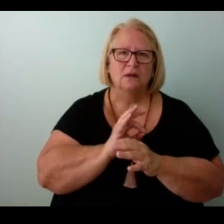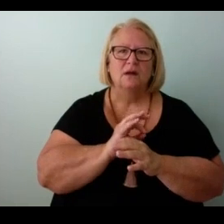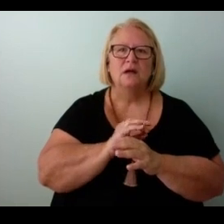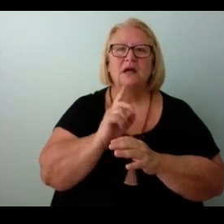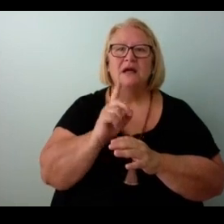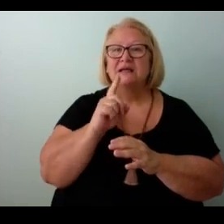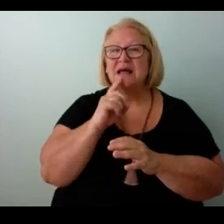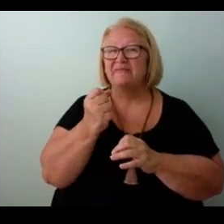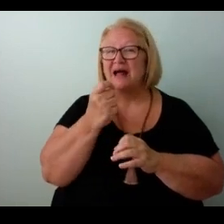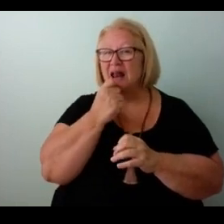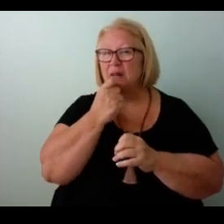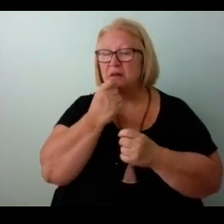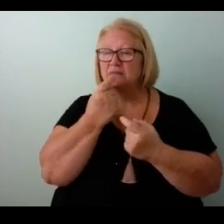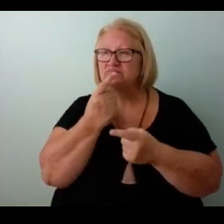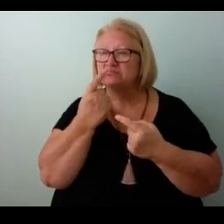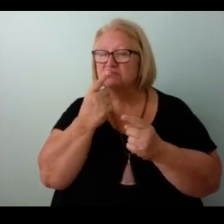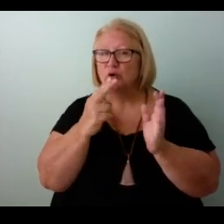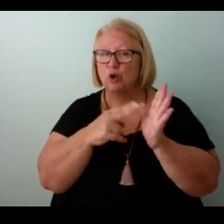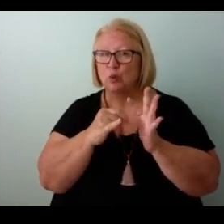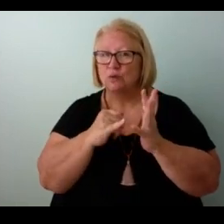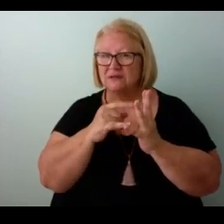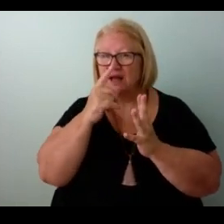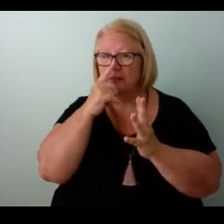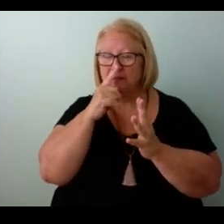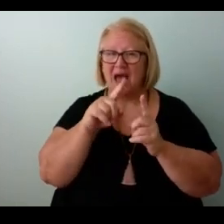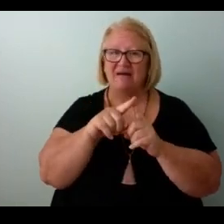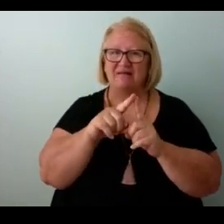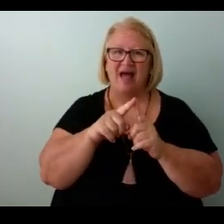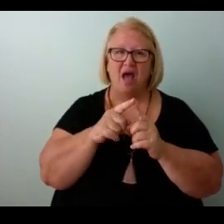of people being trapped in mortgage prison.